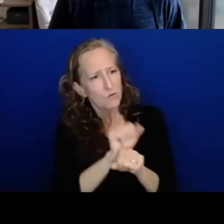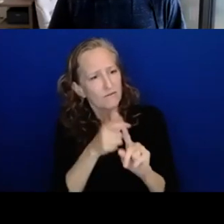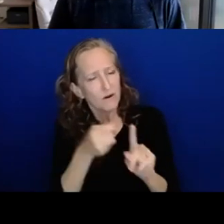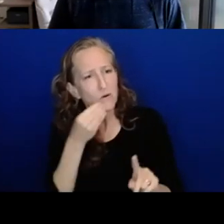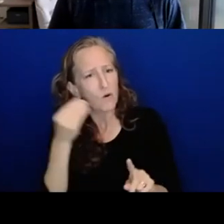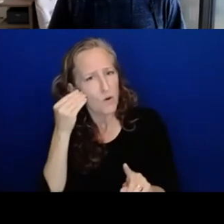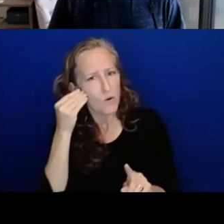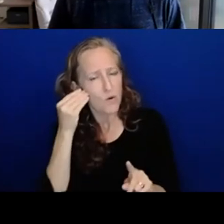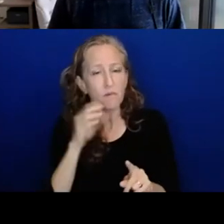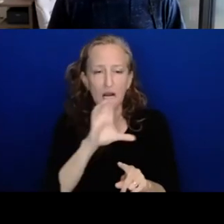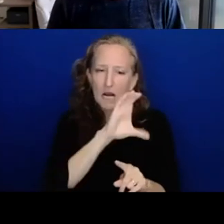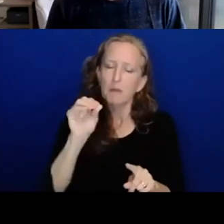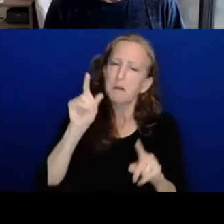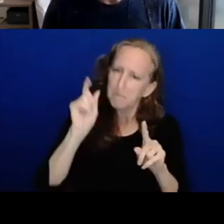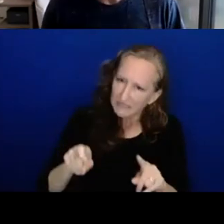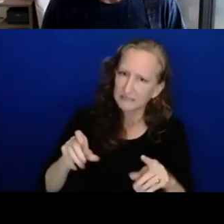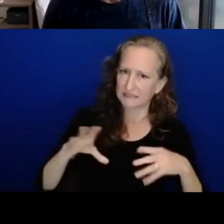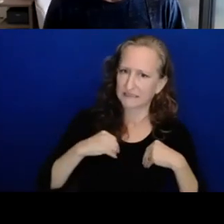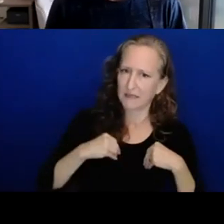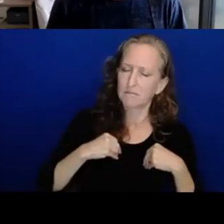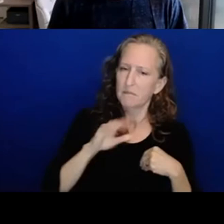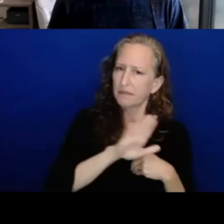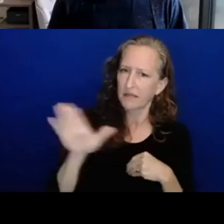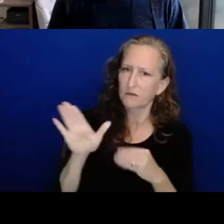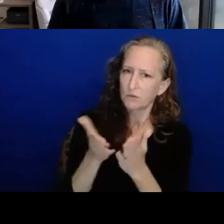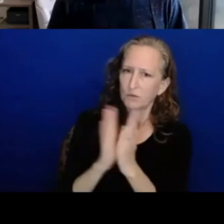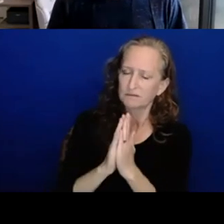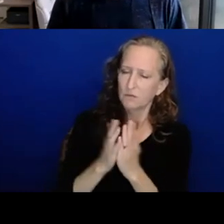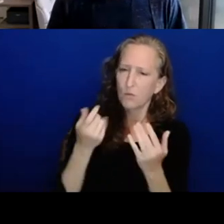hearing, I hope. Great point, Sheri, great point.